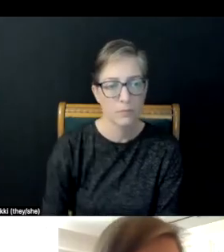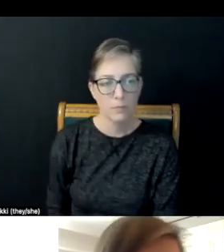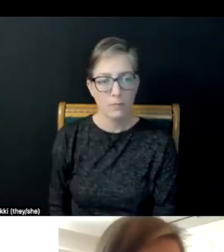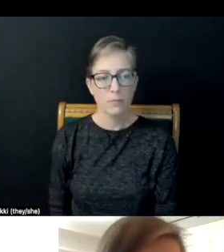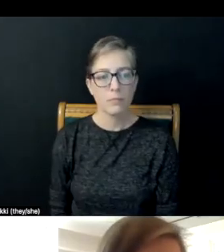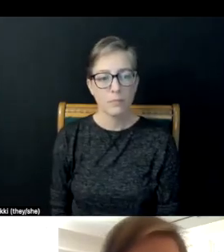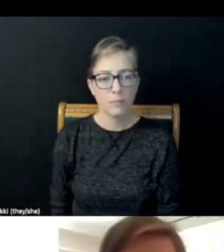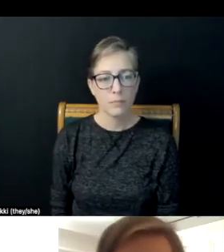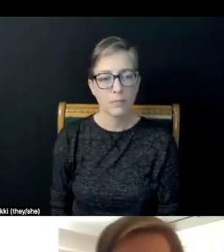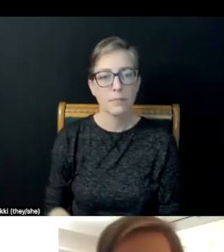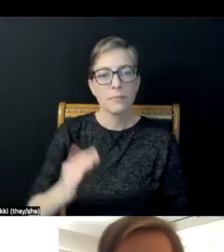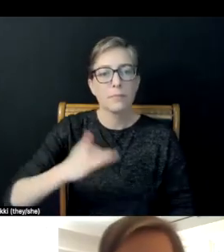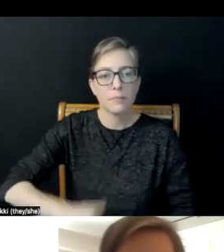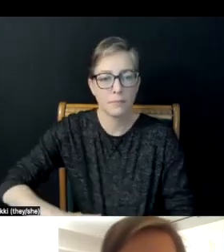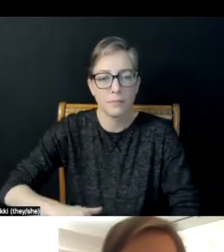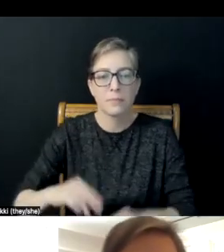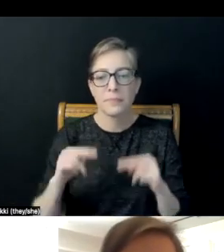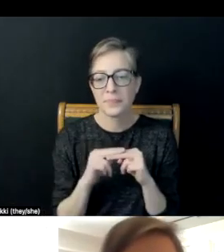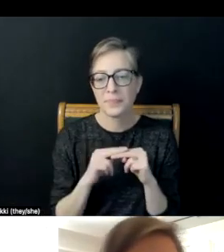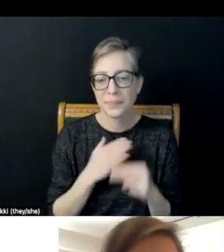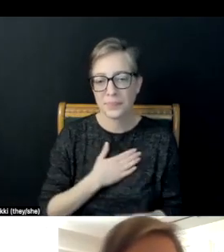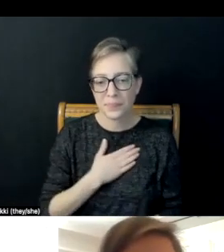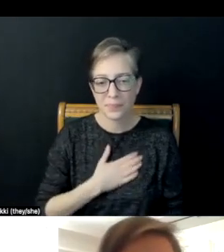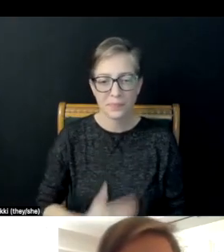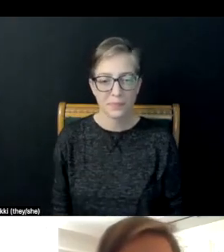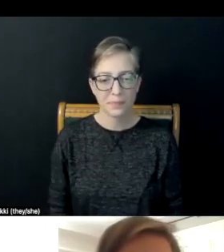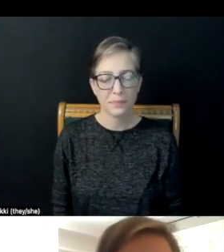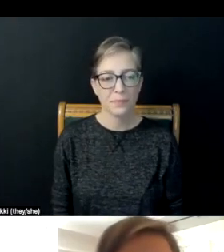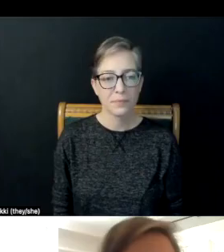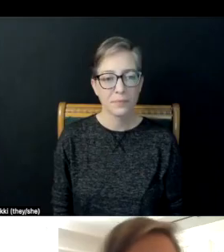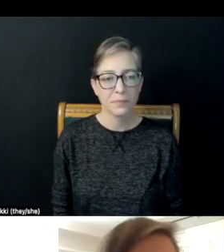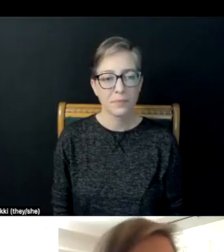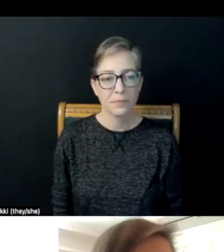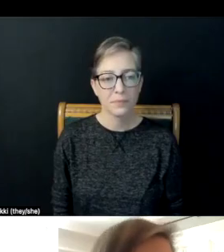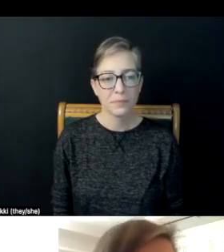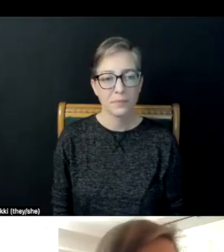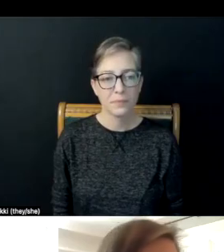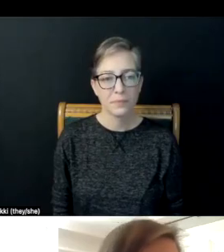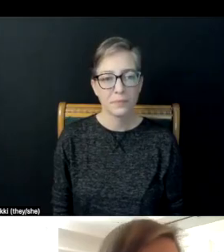Next slide, please.